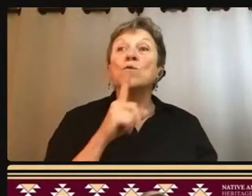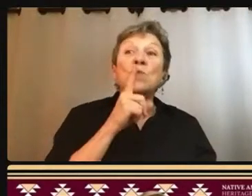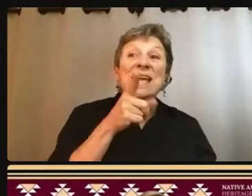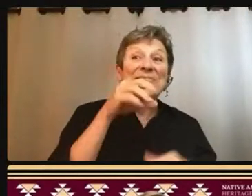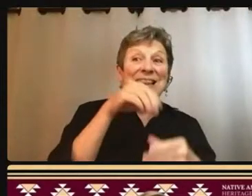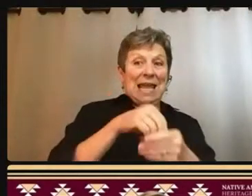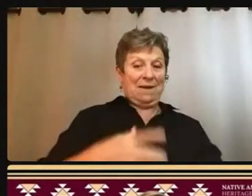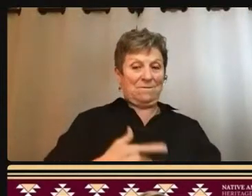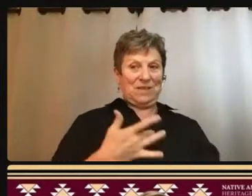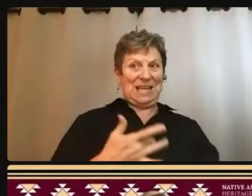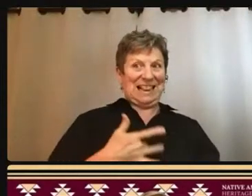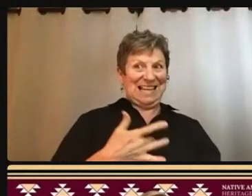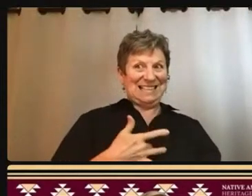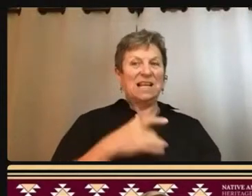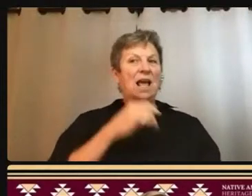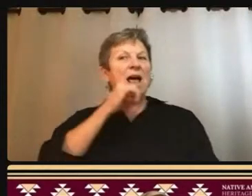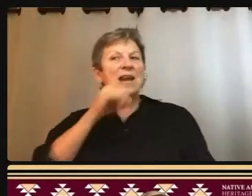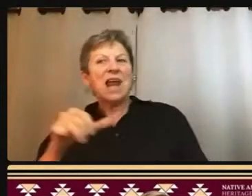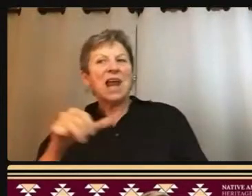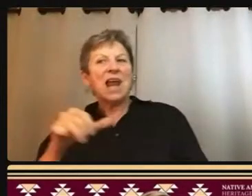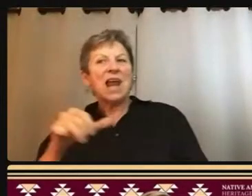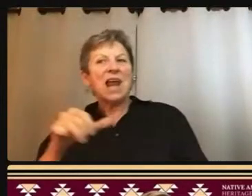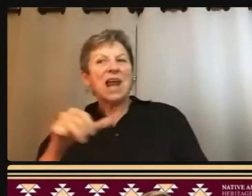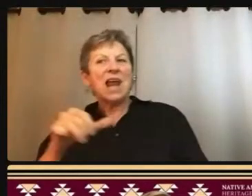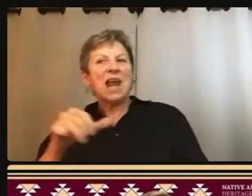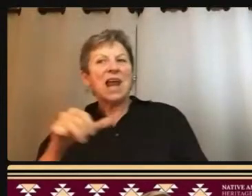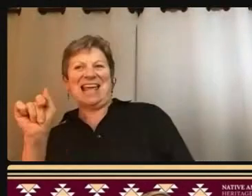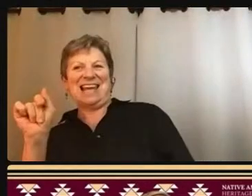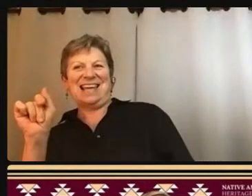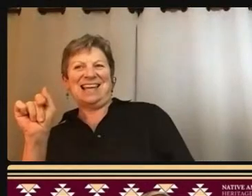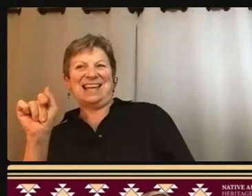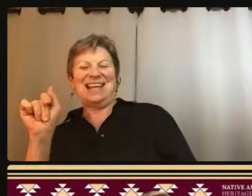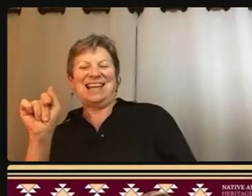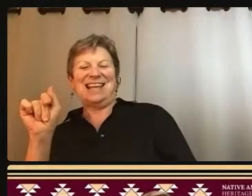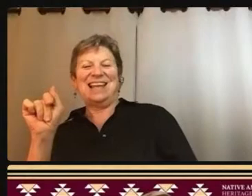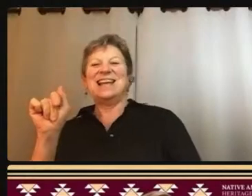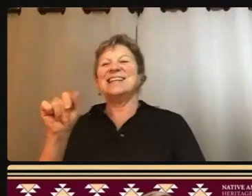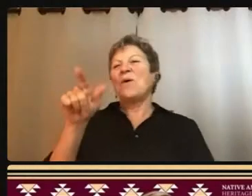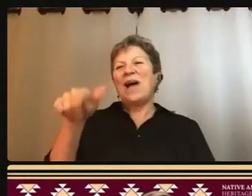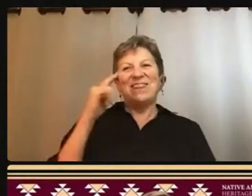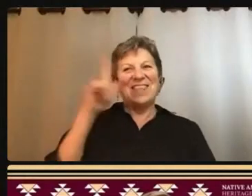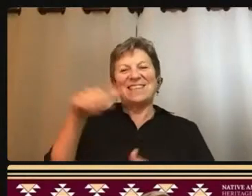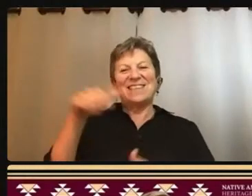HAS HAD IS WE HAVE BEEN REAL IN OUR FEELINGS THE LAST COUPLE OF